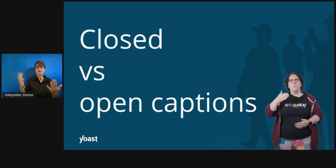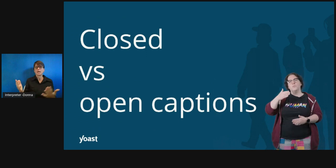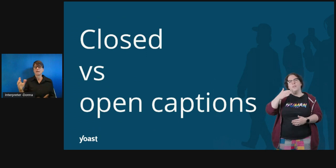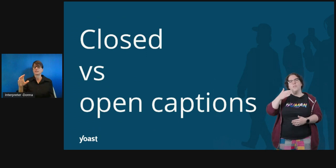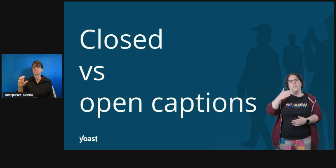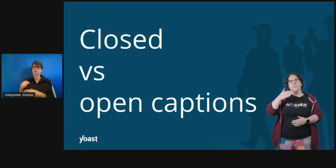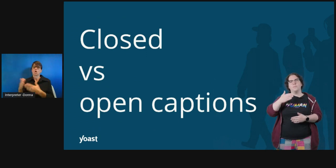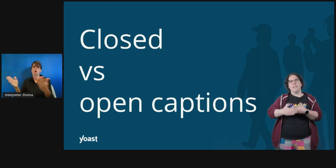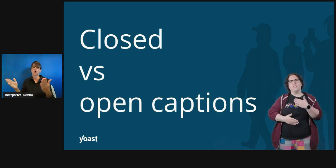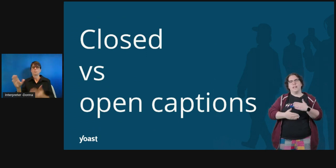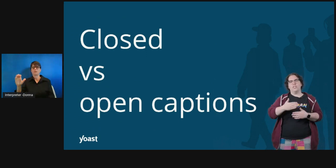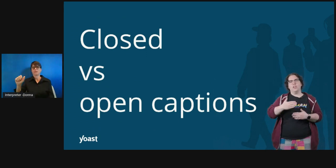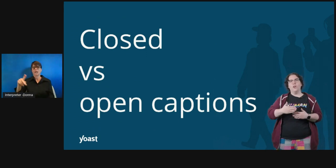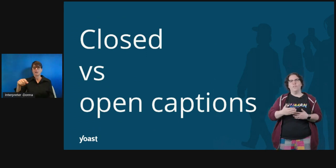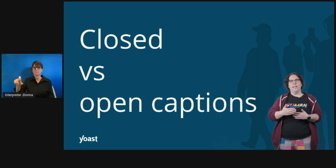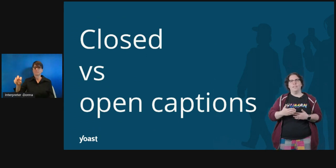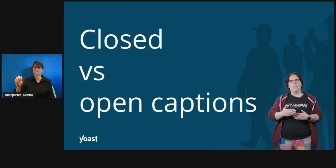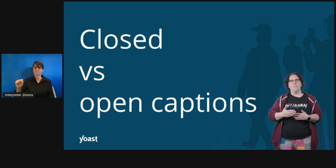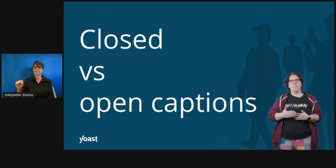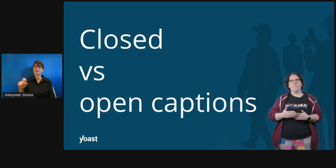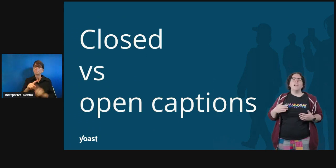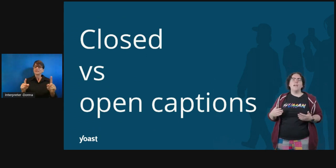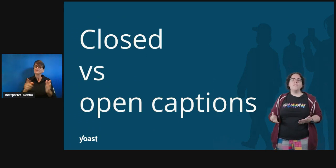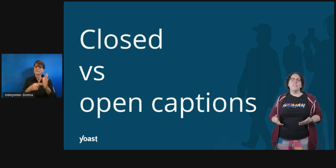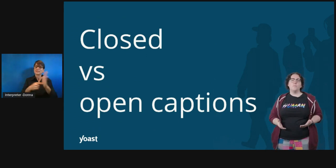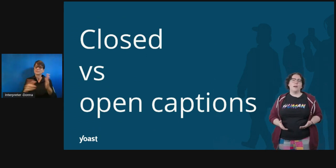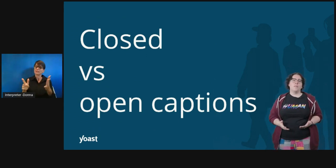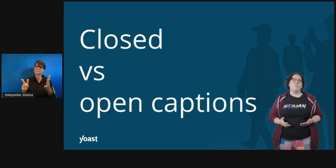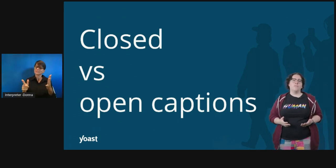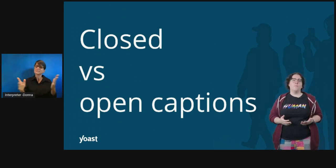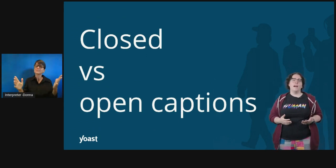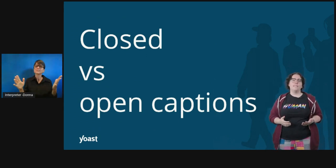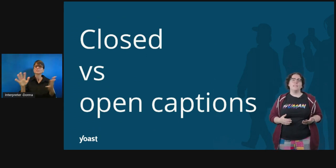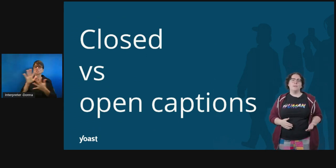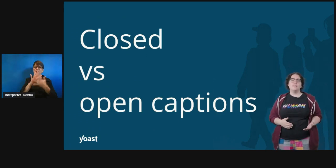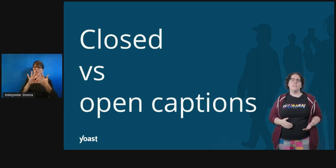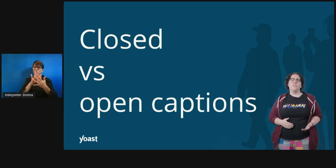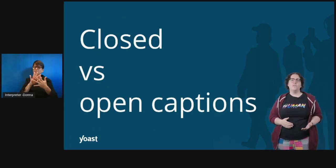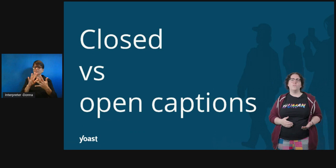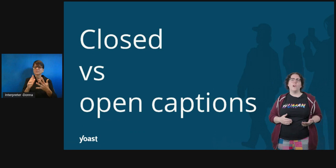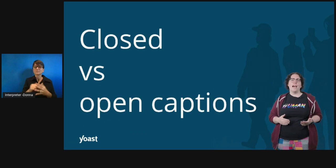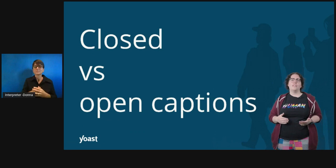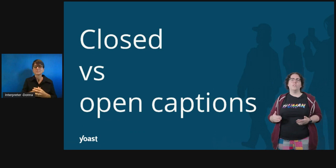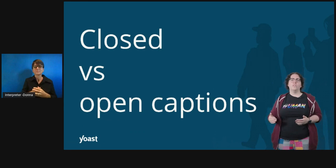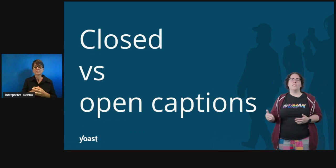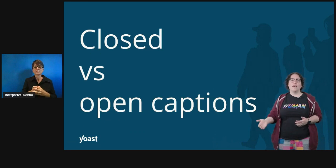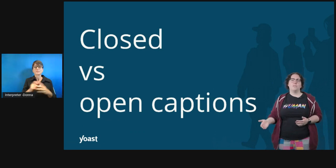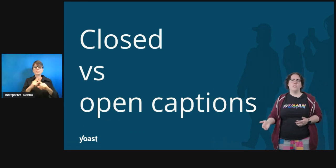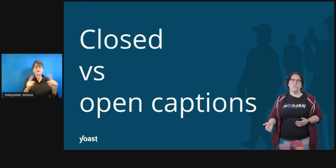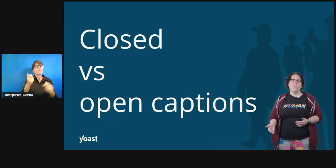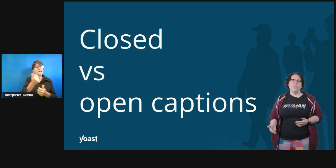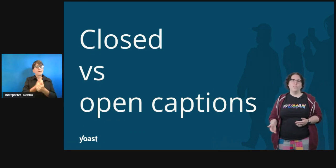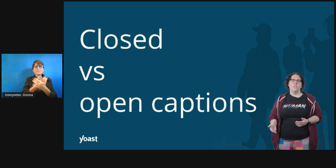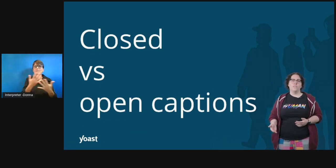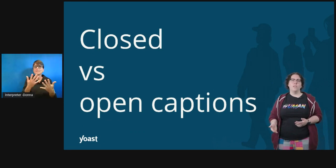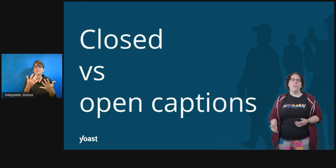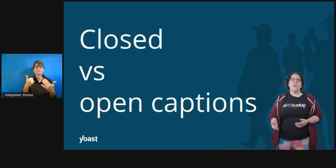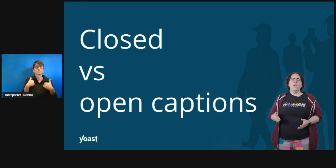with subtitles actually overlaying them. Every single platform has the ability for you to add closed captions to your videos.